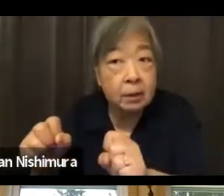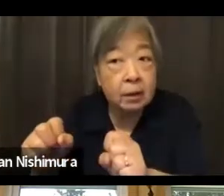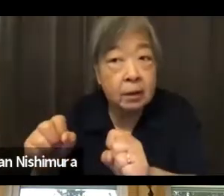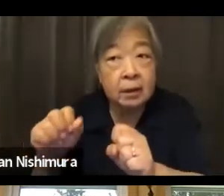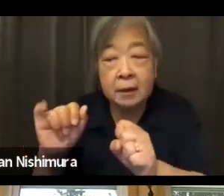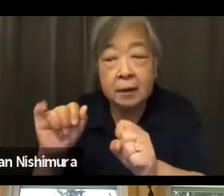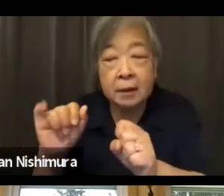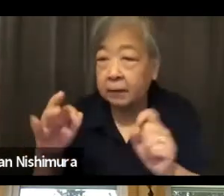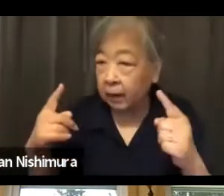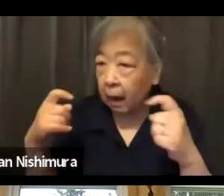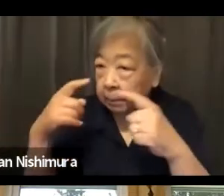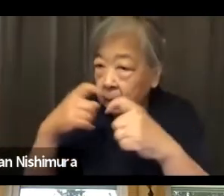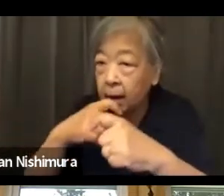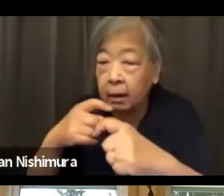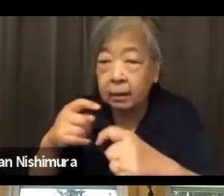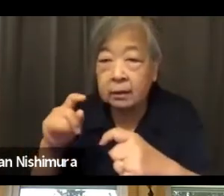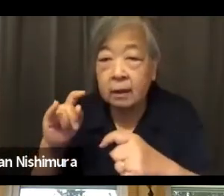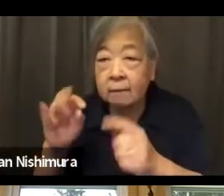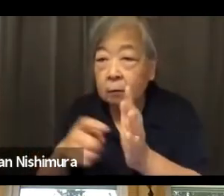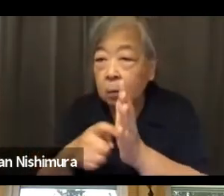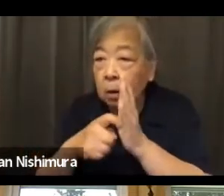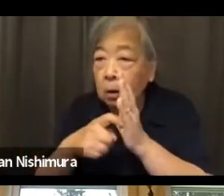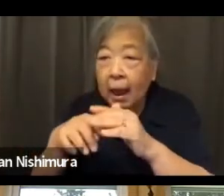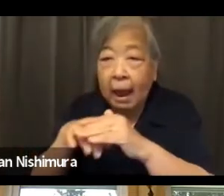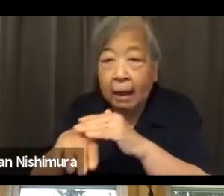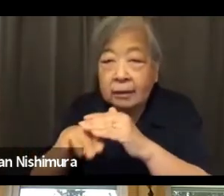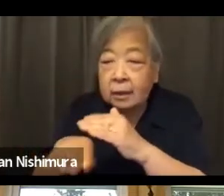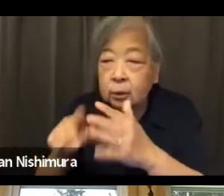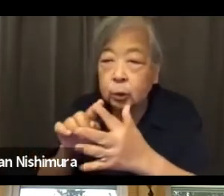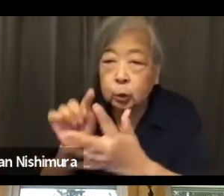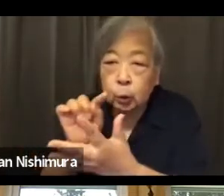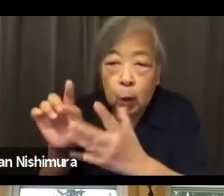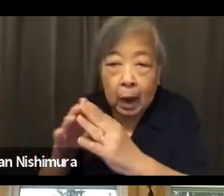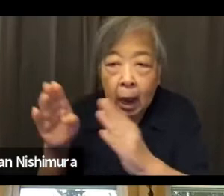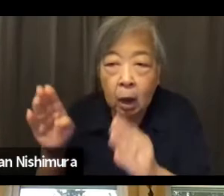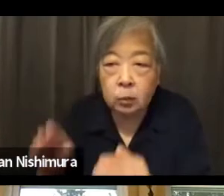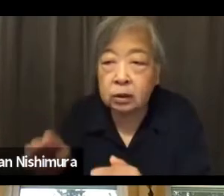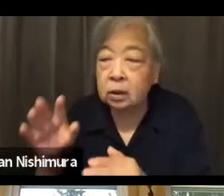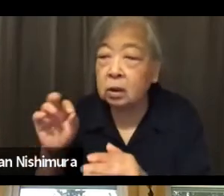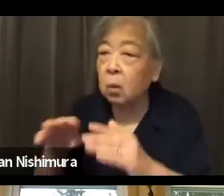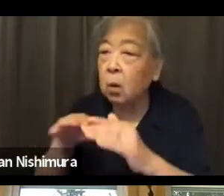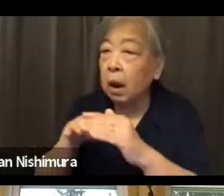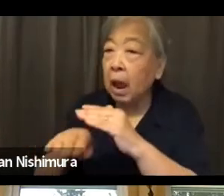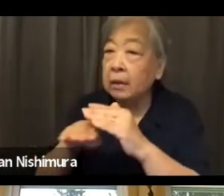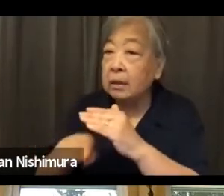involves access to particular housing and particular transportation,